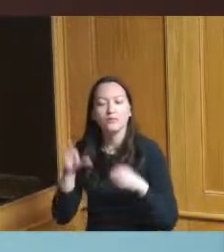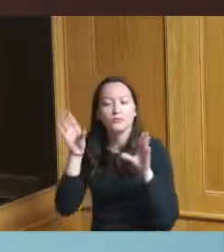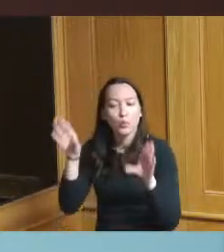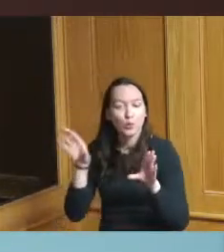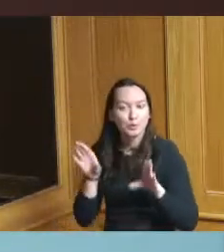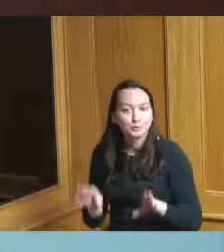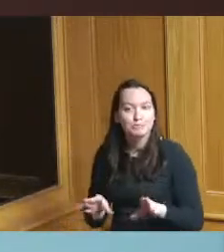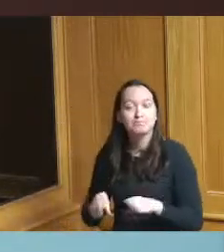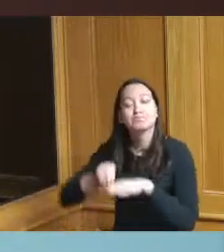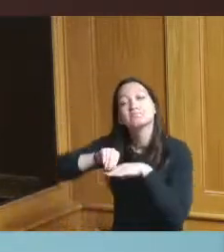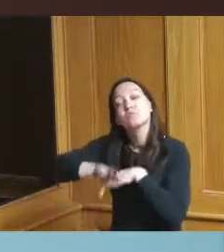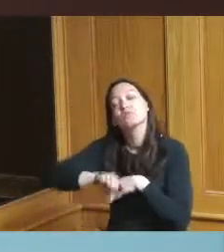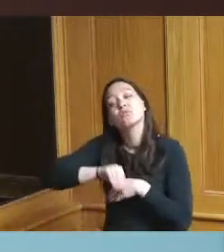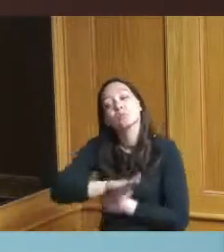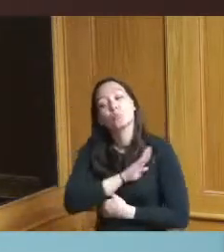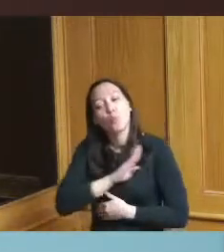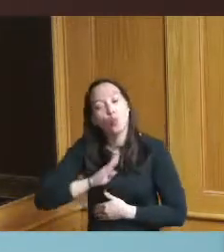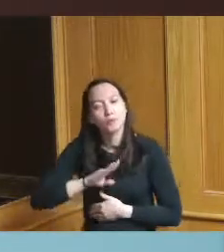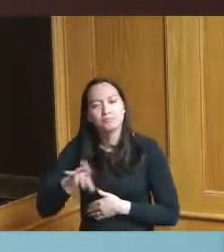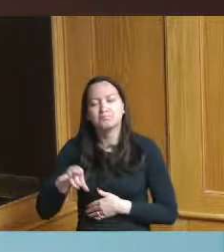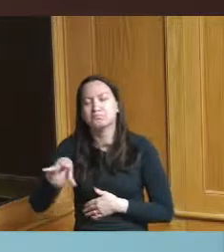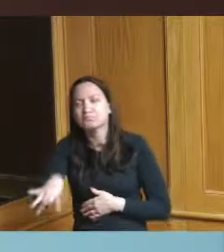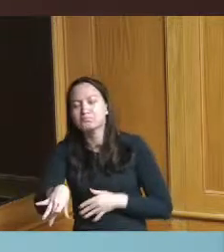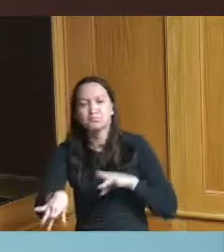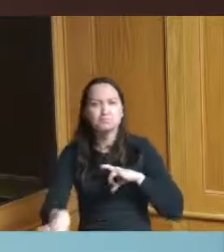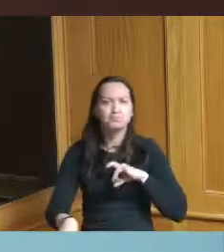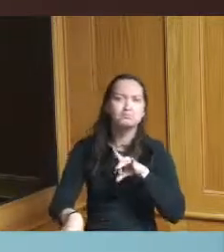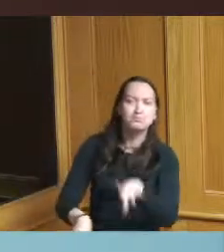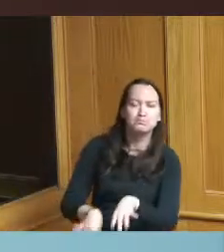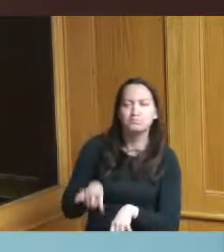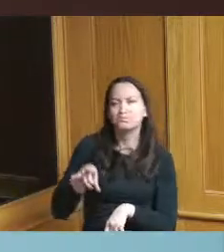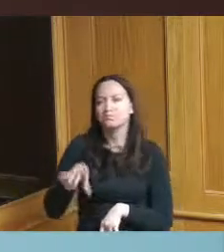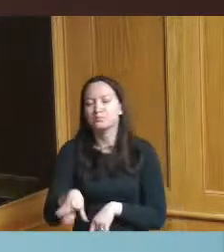advisory board that helps weigh in on these matters it's made up of social